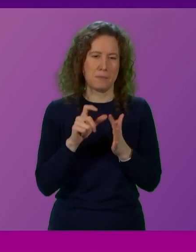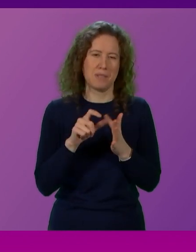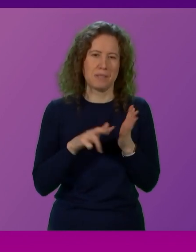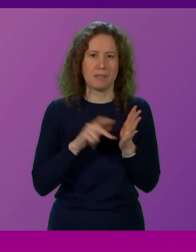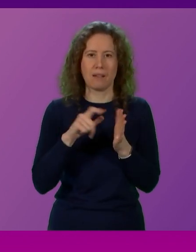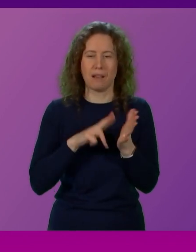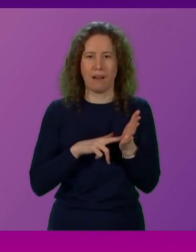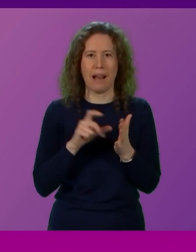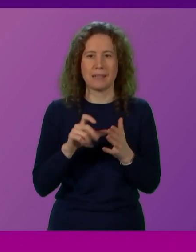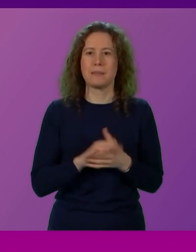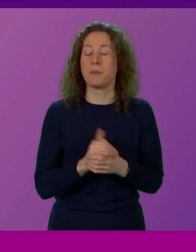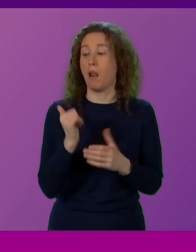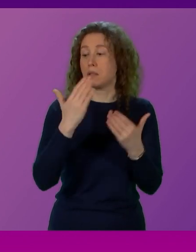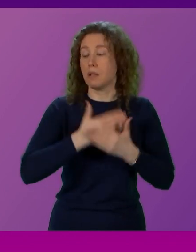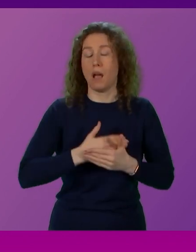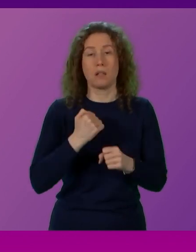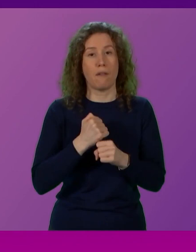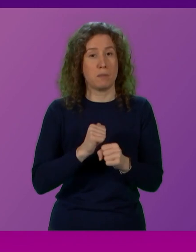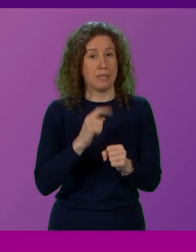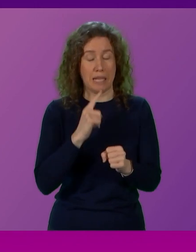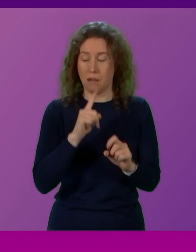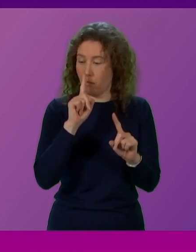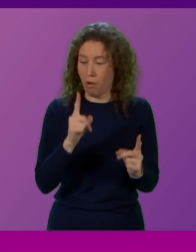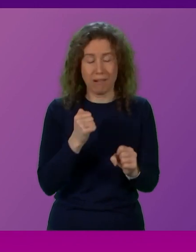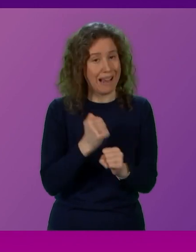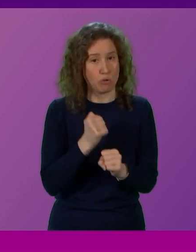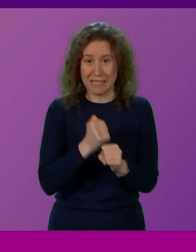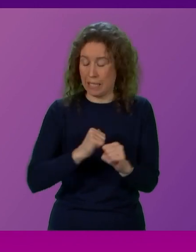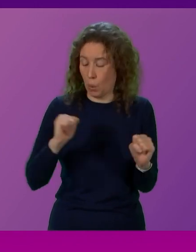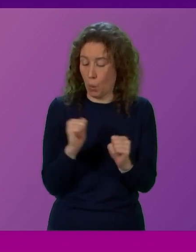Last night, it was confirmed that the Government cannot guarantee that the winter heating payments will be paid this month.